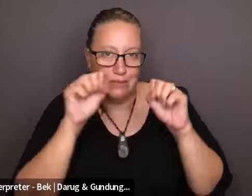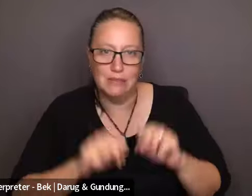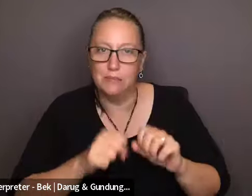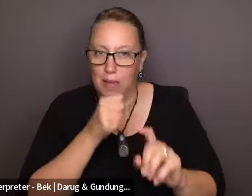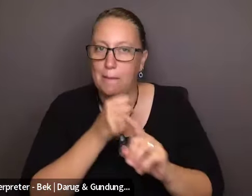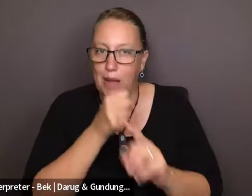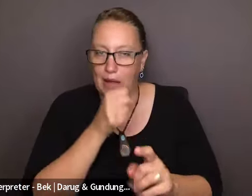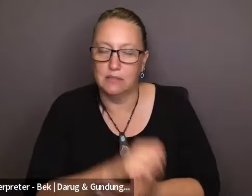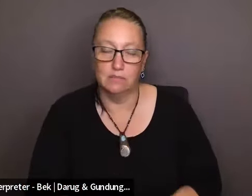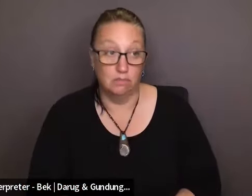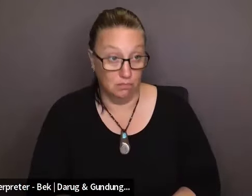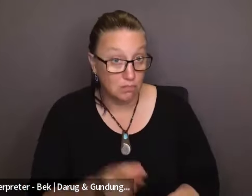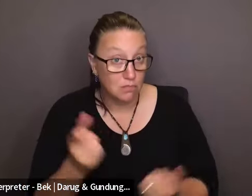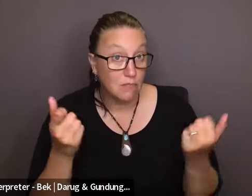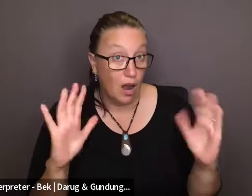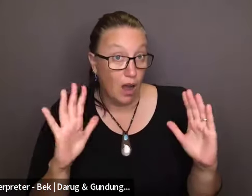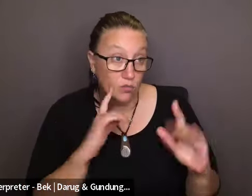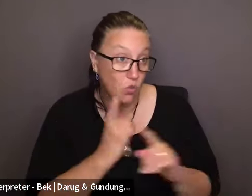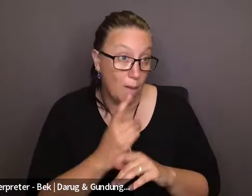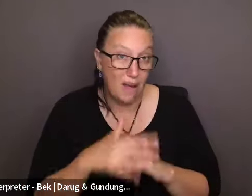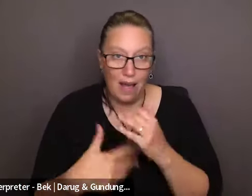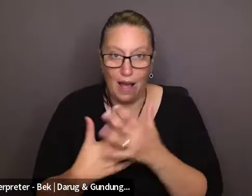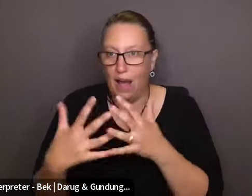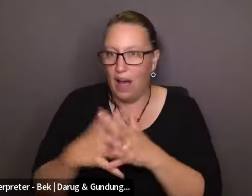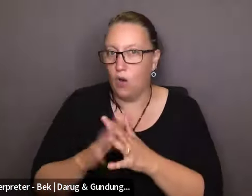relevance to the topic of safety or access and inclusion